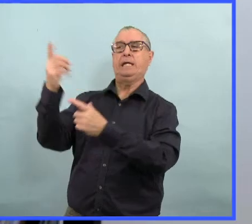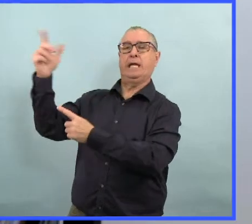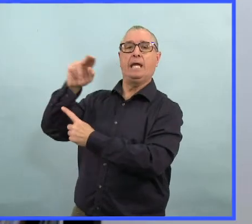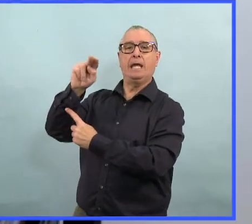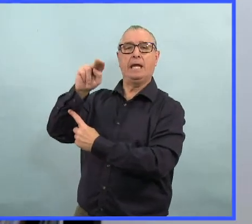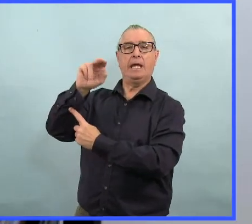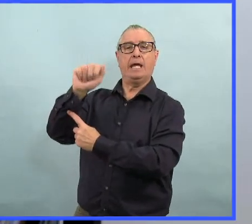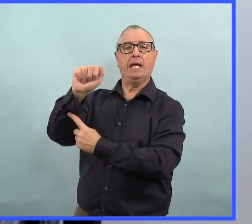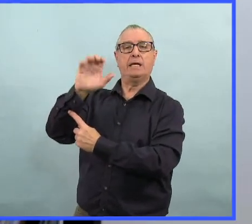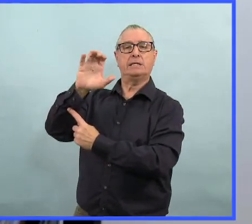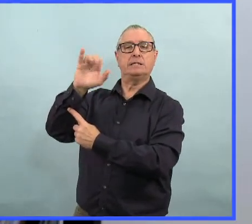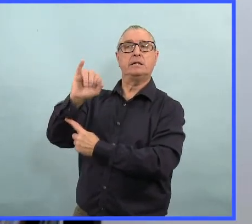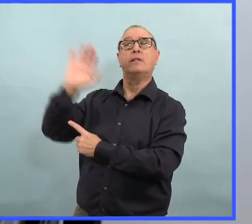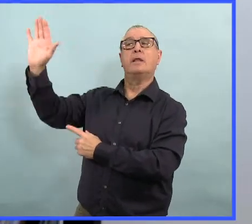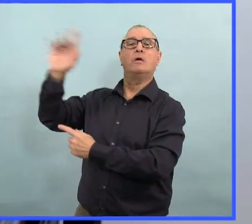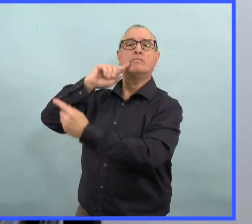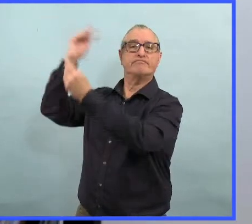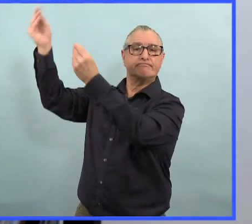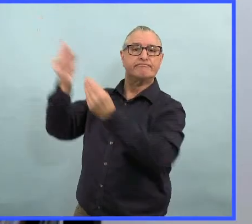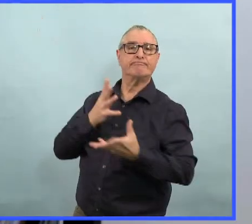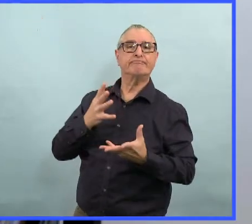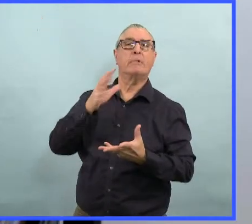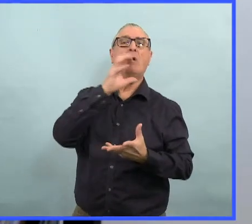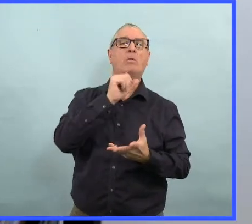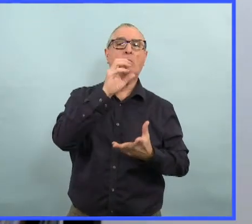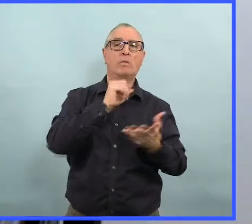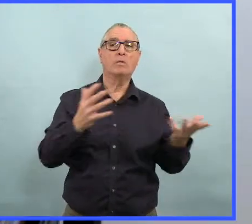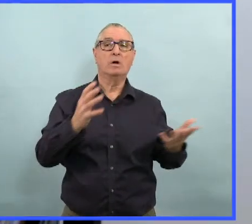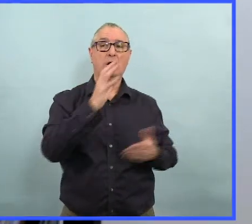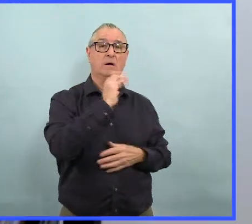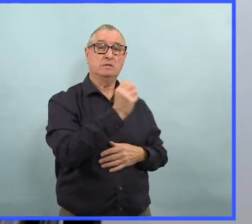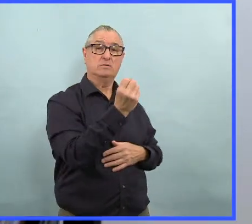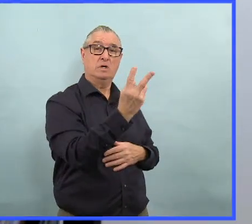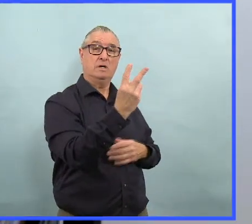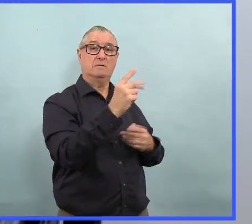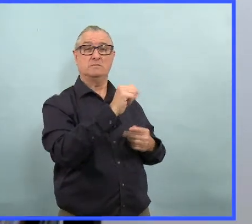whether or not a booster is beneficial for this age group i know that they continue to look at